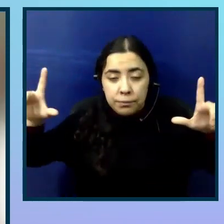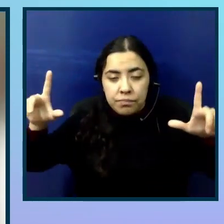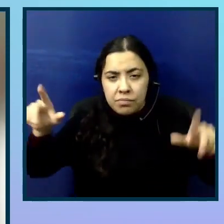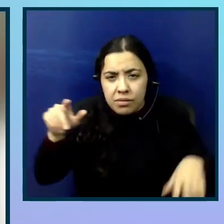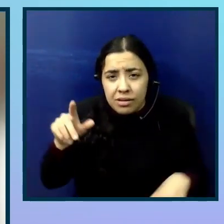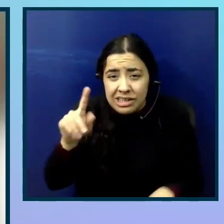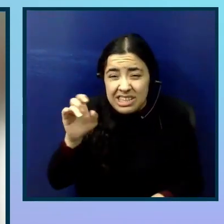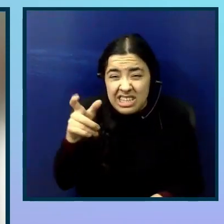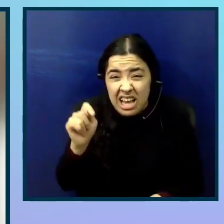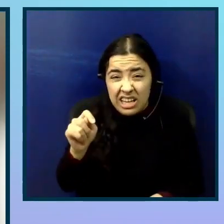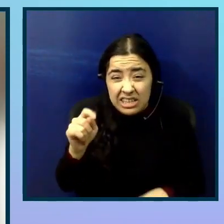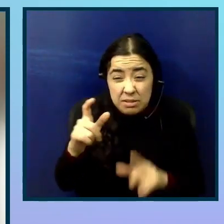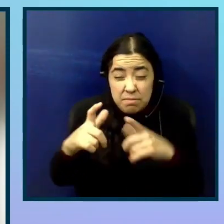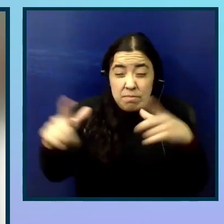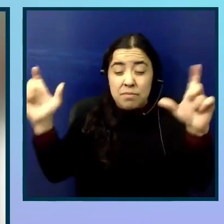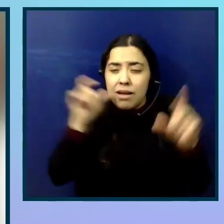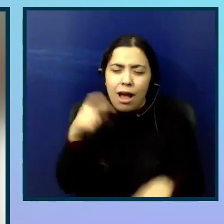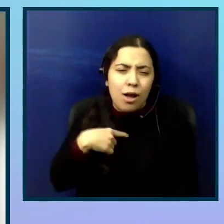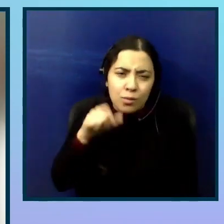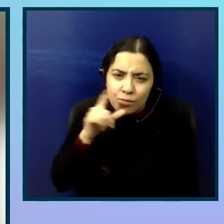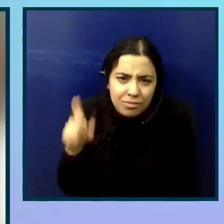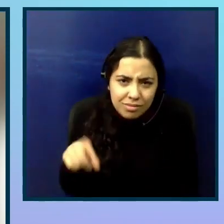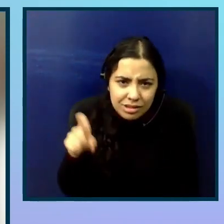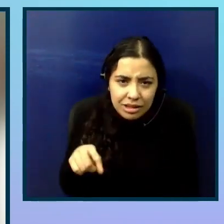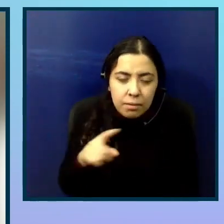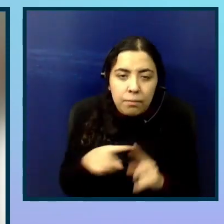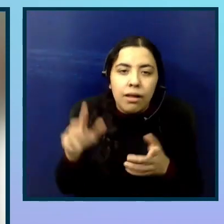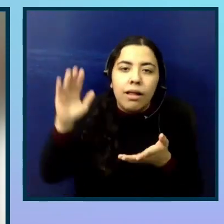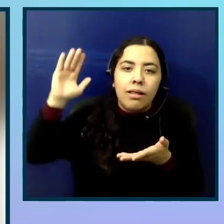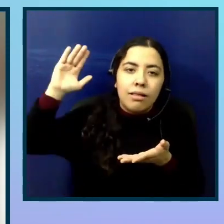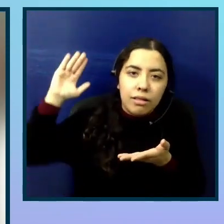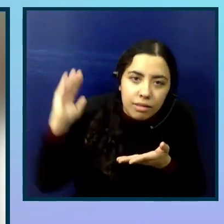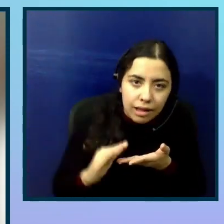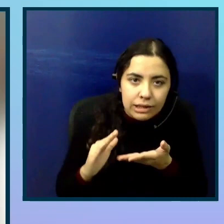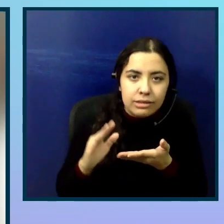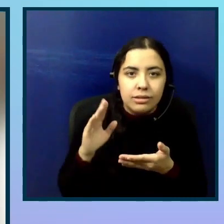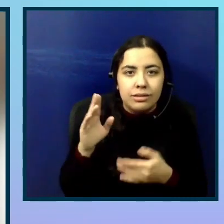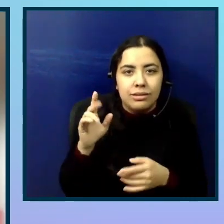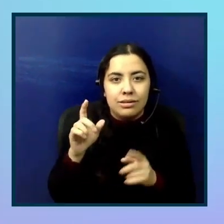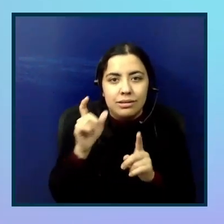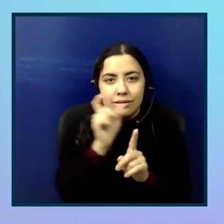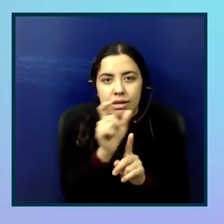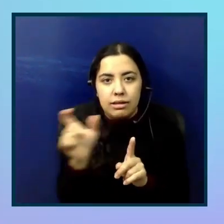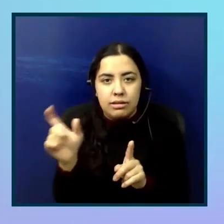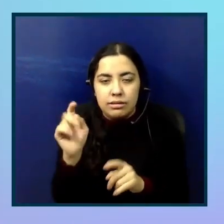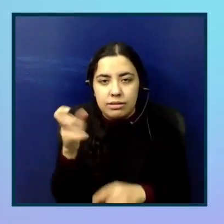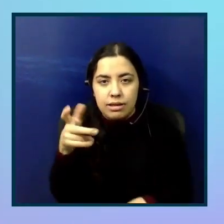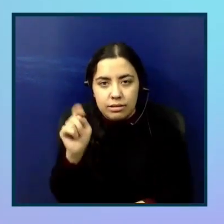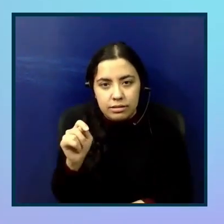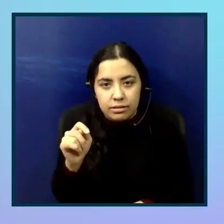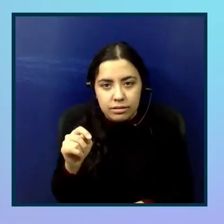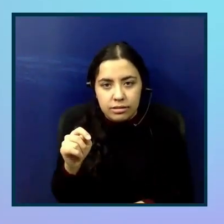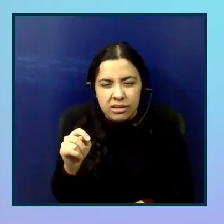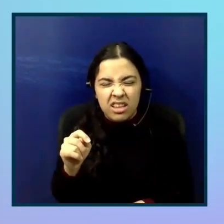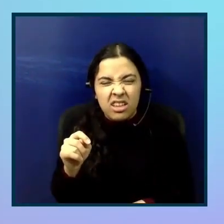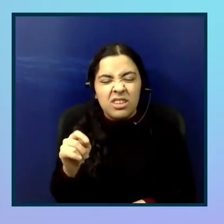"how to reduce cognitive load using Zoom." And I was like, "Wow." It was like a revelation.